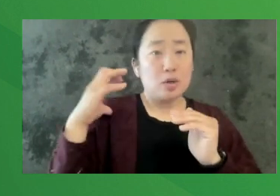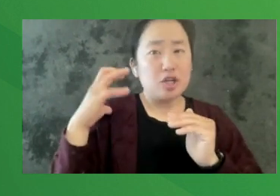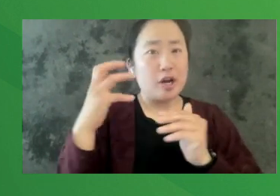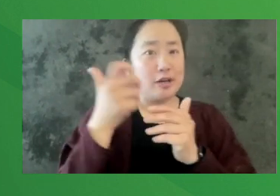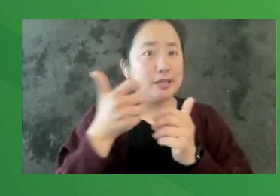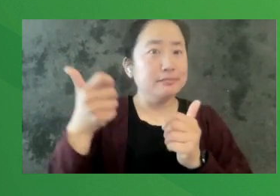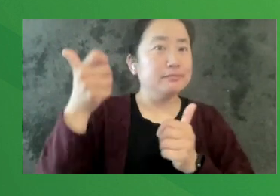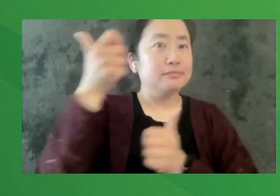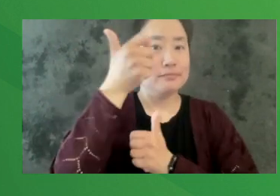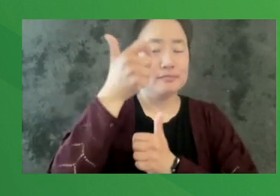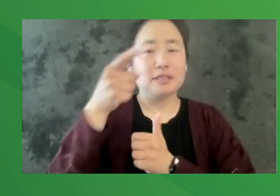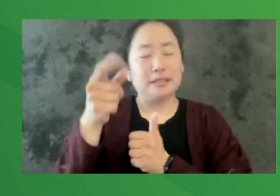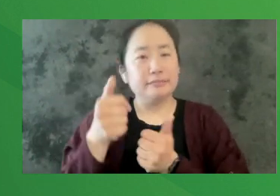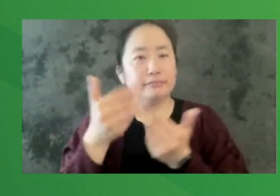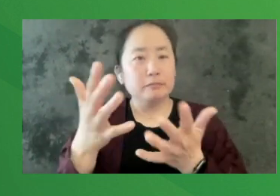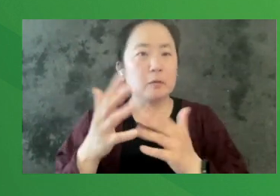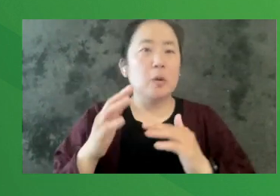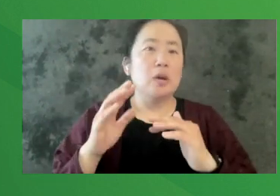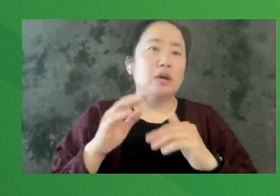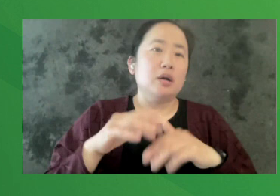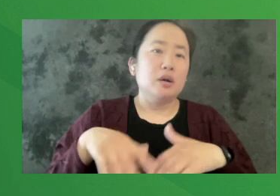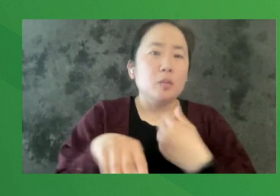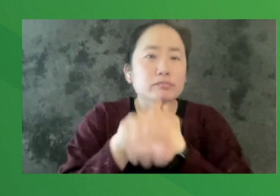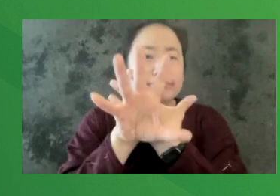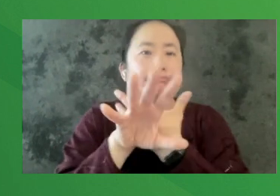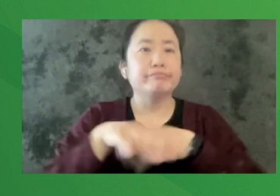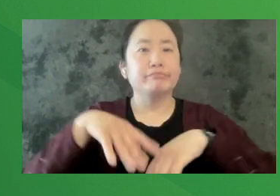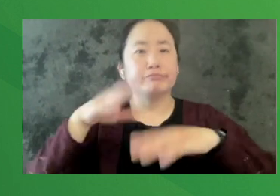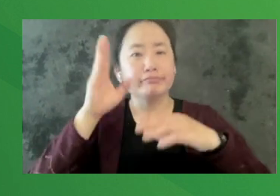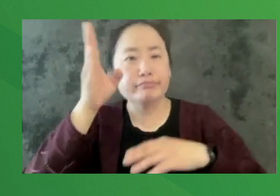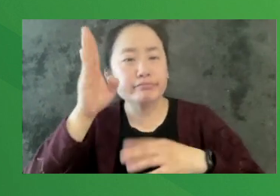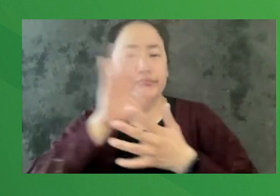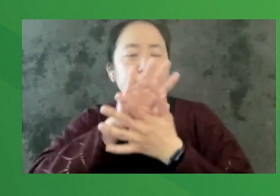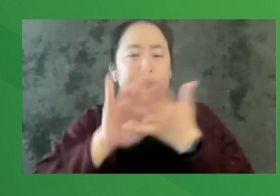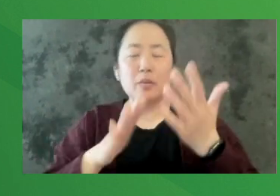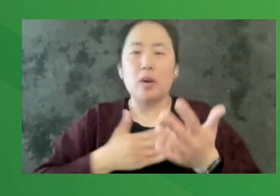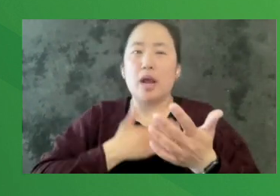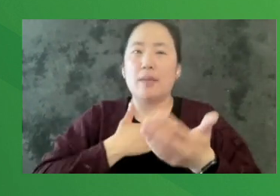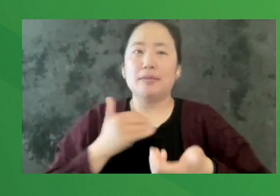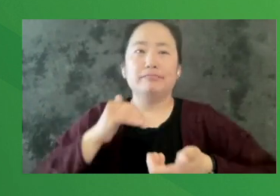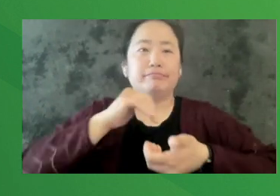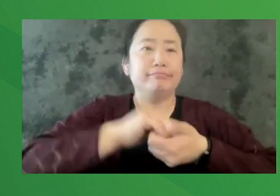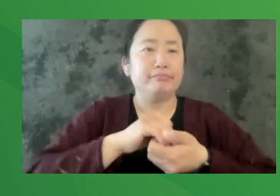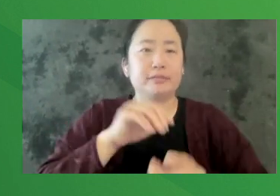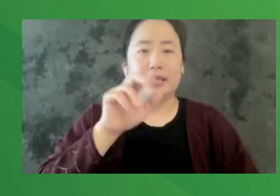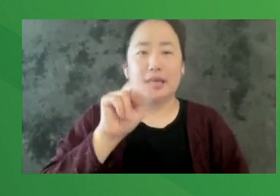partner with NAAEE on continuing on this work. His interest in environmental issues comes from